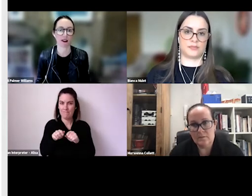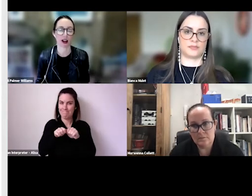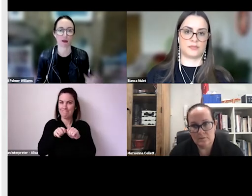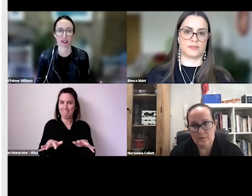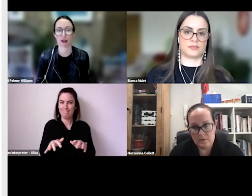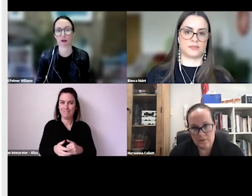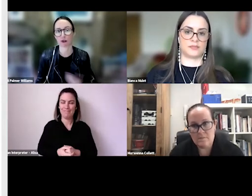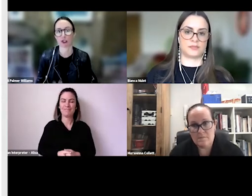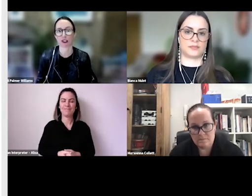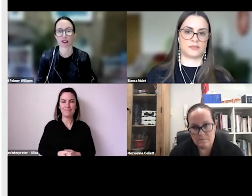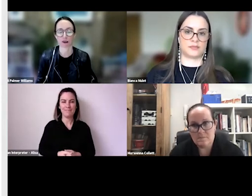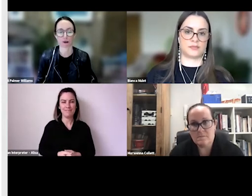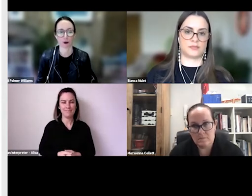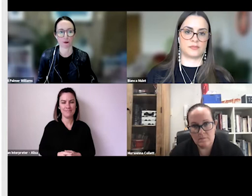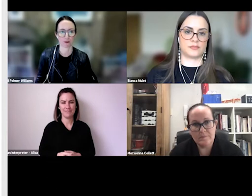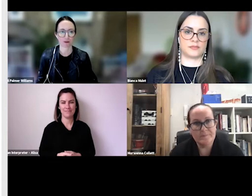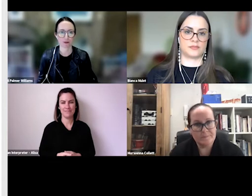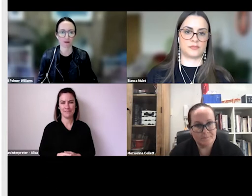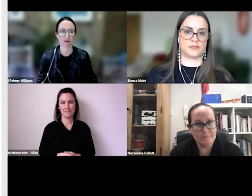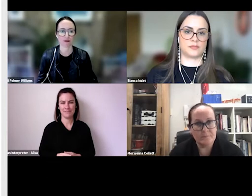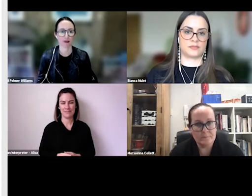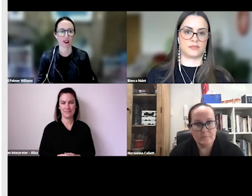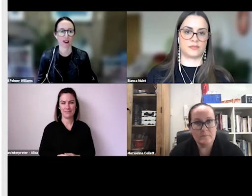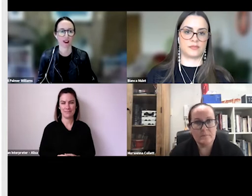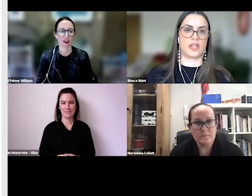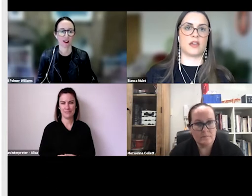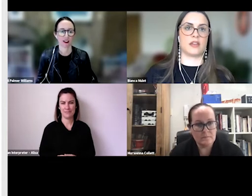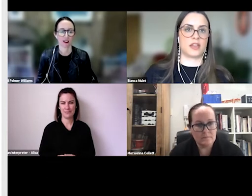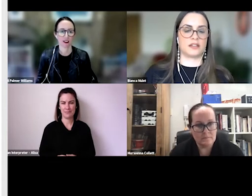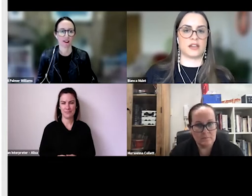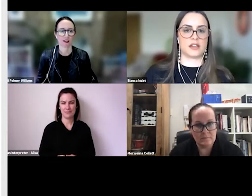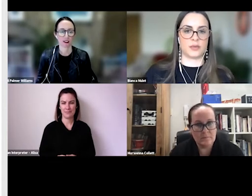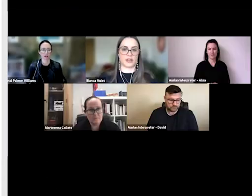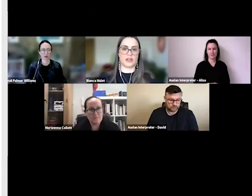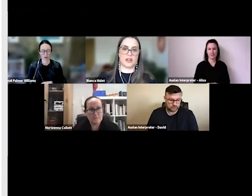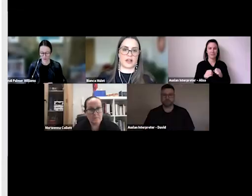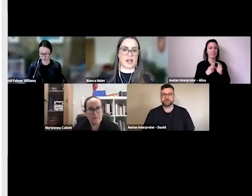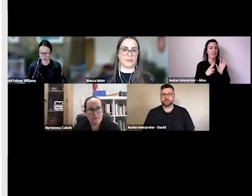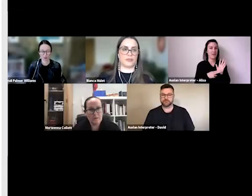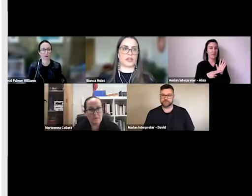because the impact of COVID has been so severe here and so many audiences have been touched